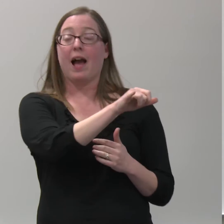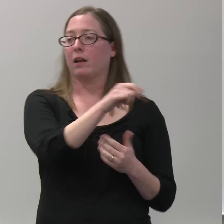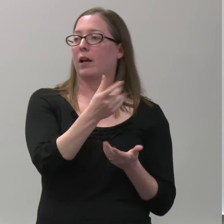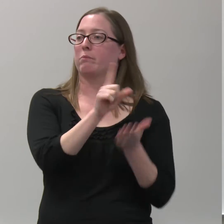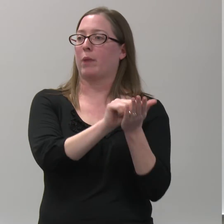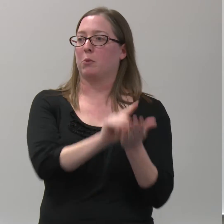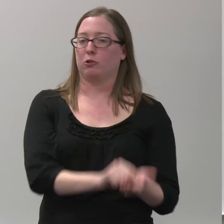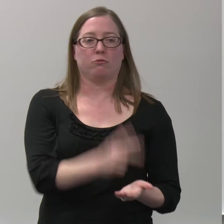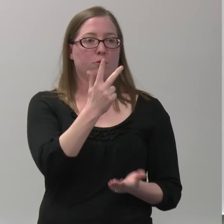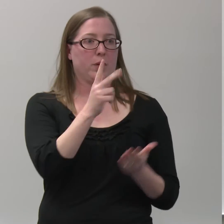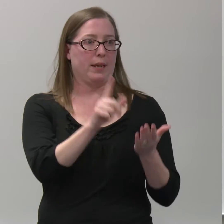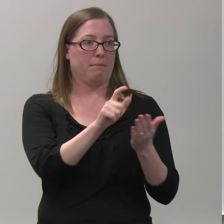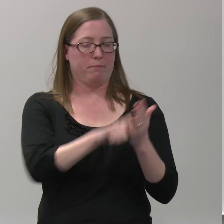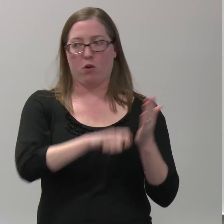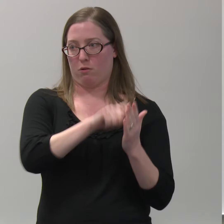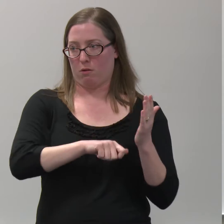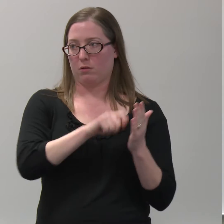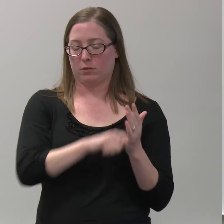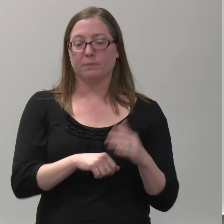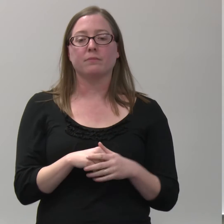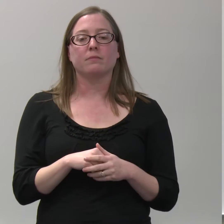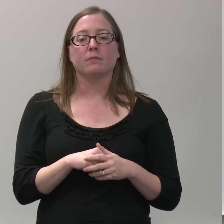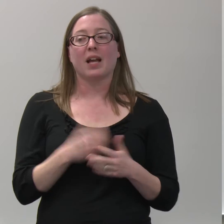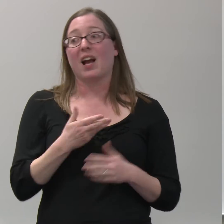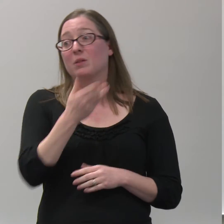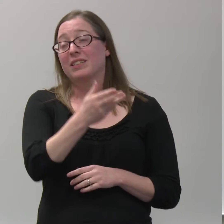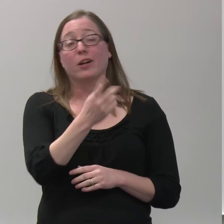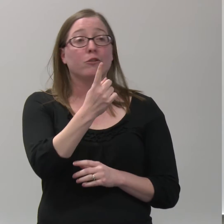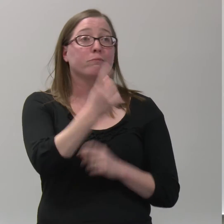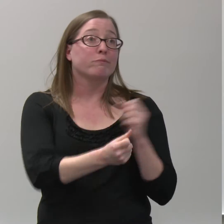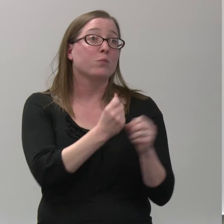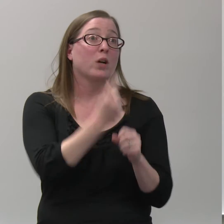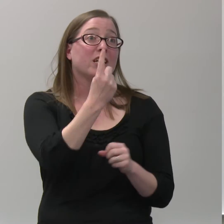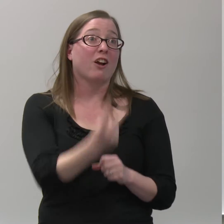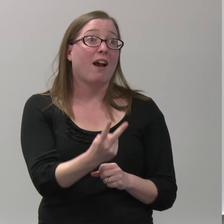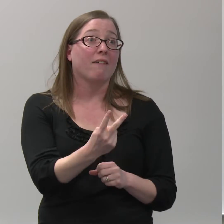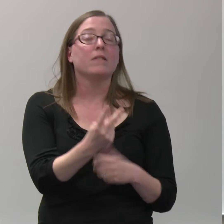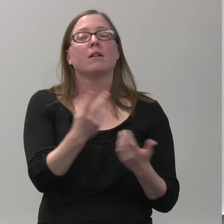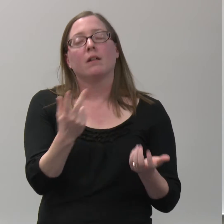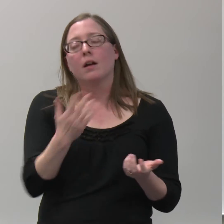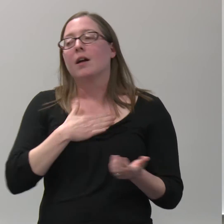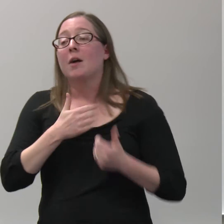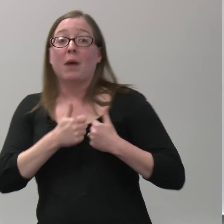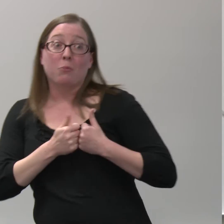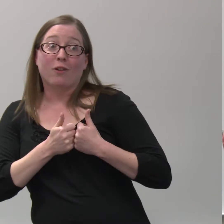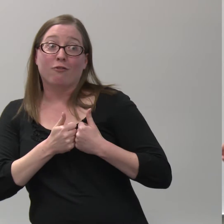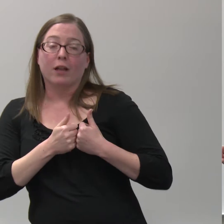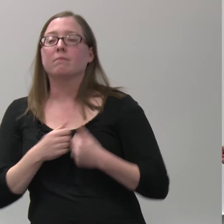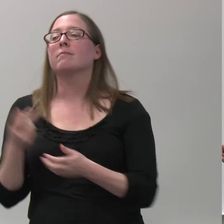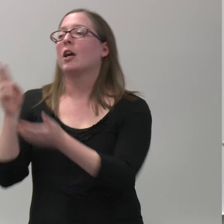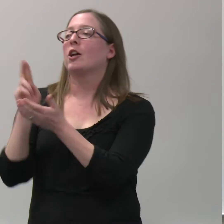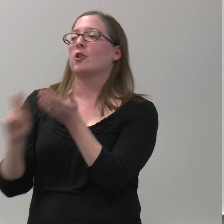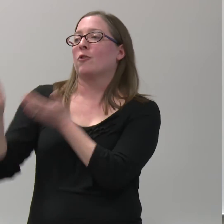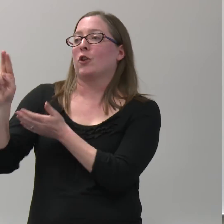Now, I was actually only there a year and a half because, again, my boyfriend had a job offer at the University of Rochester,